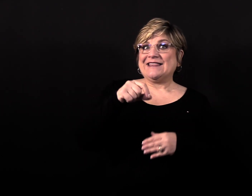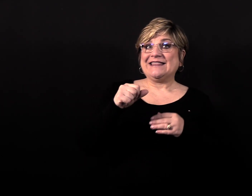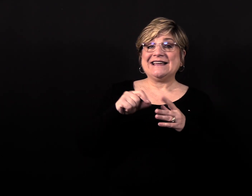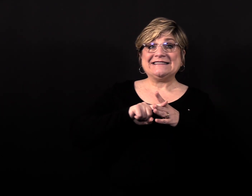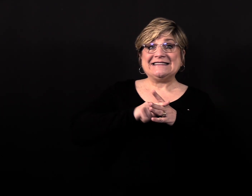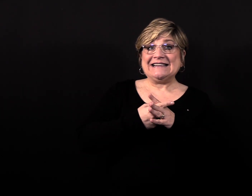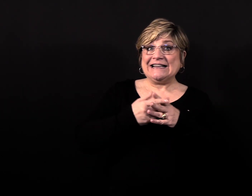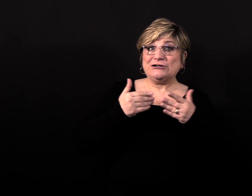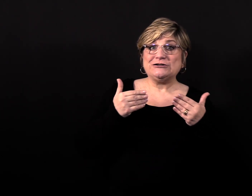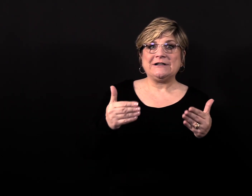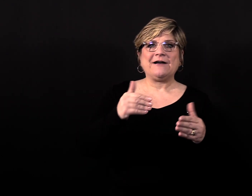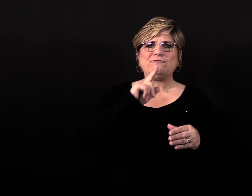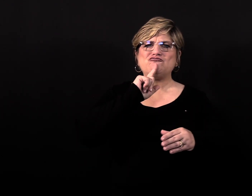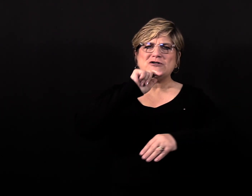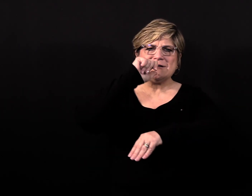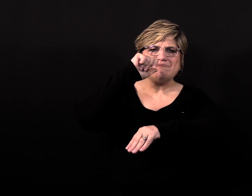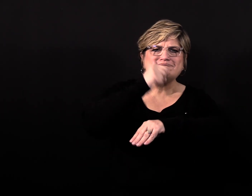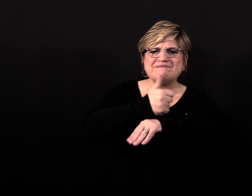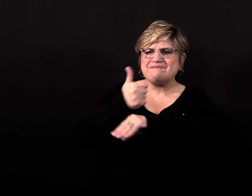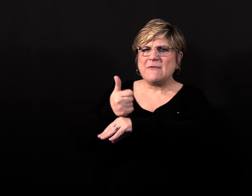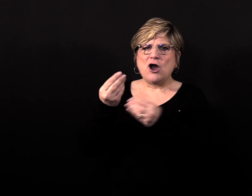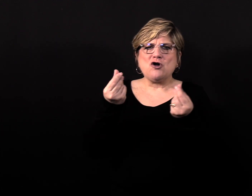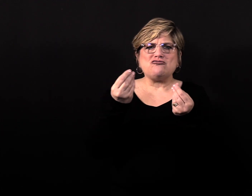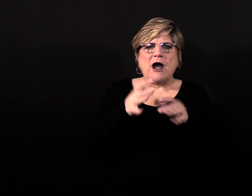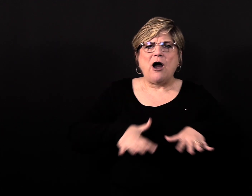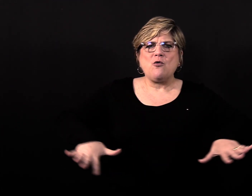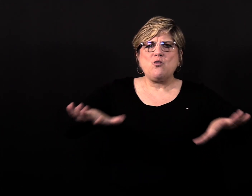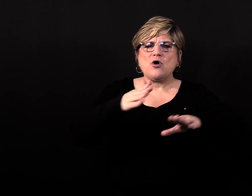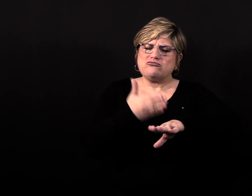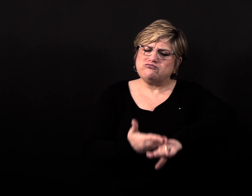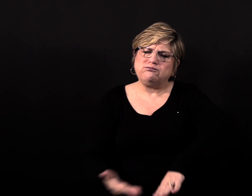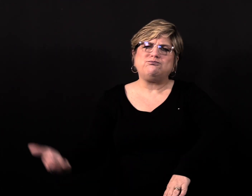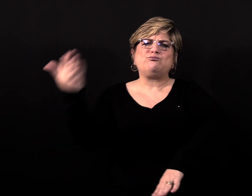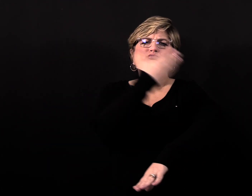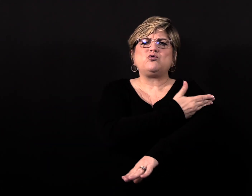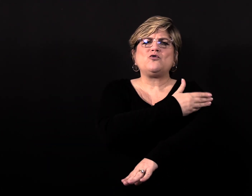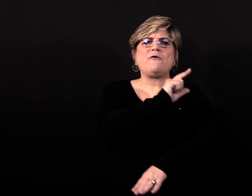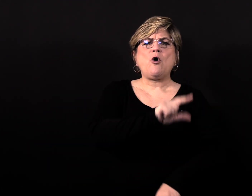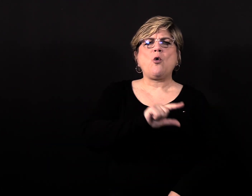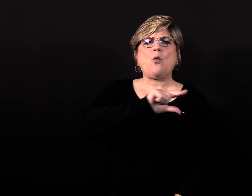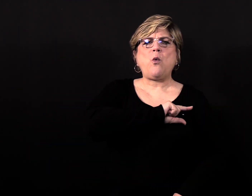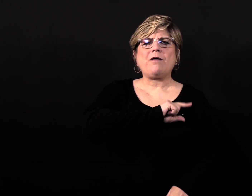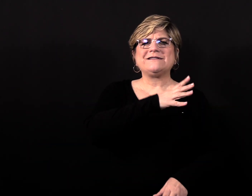This initiative is laying the groundwork to improve